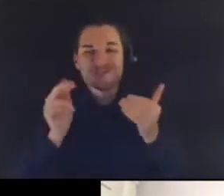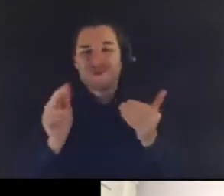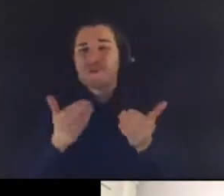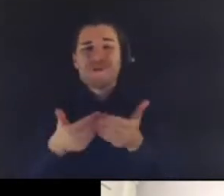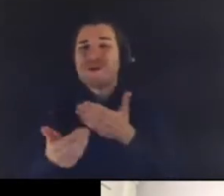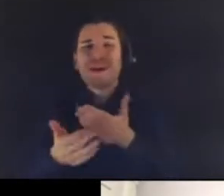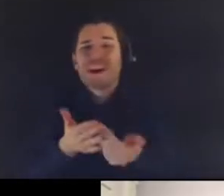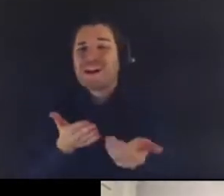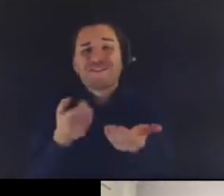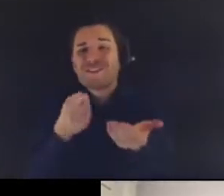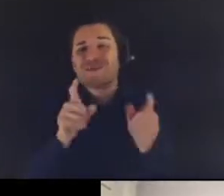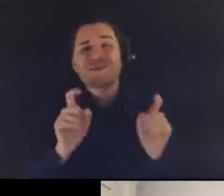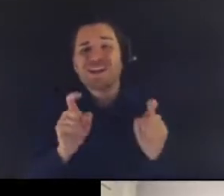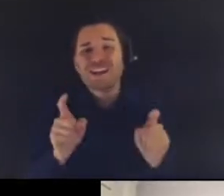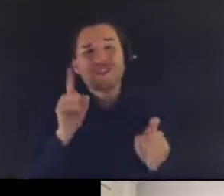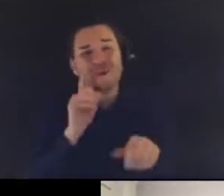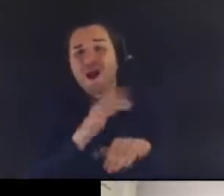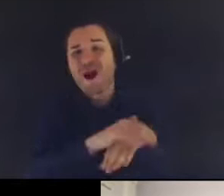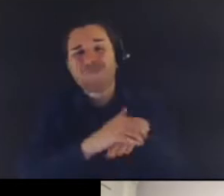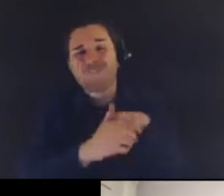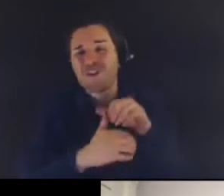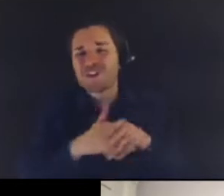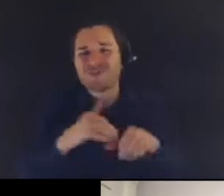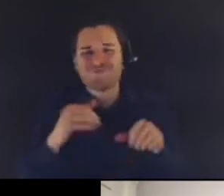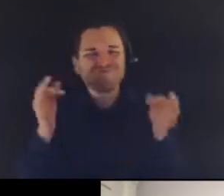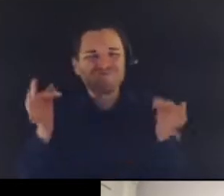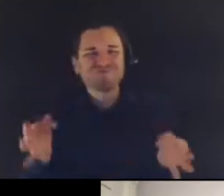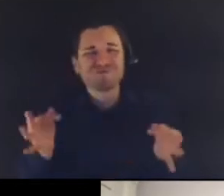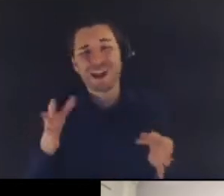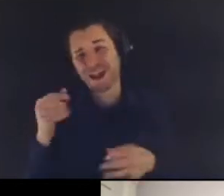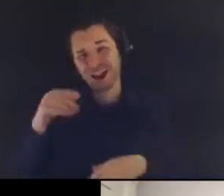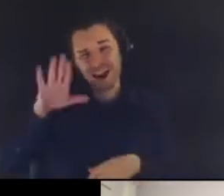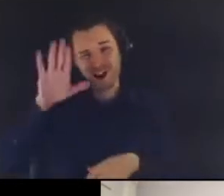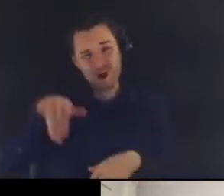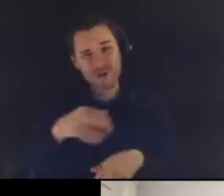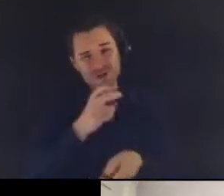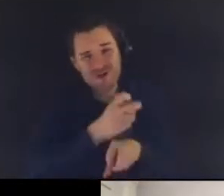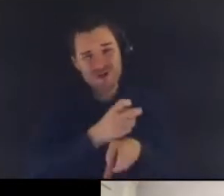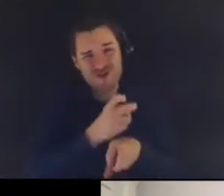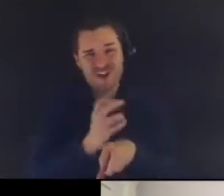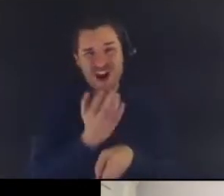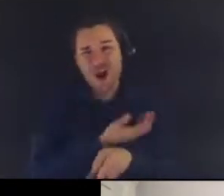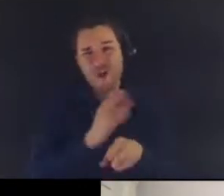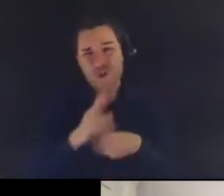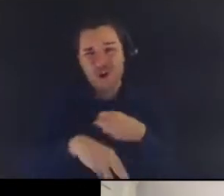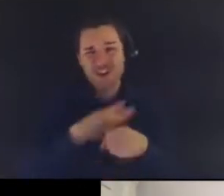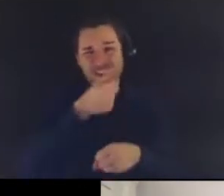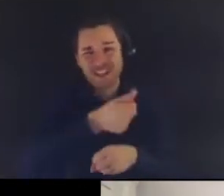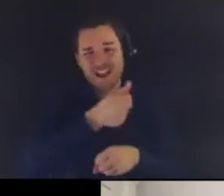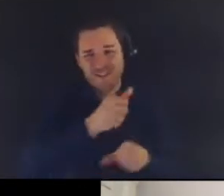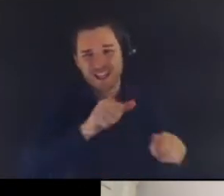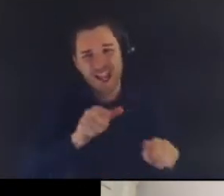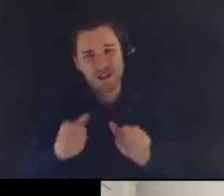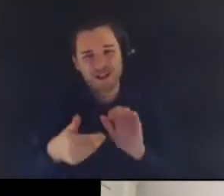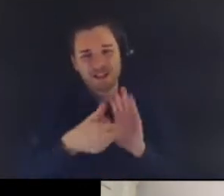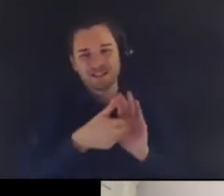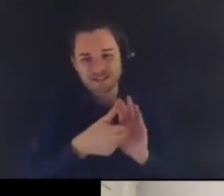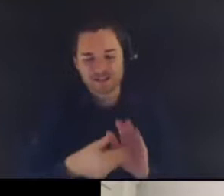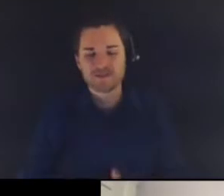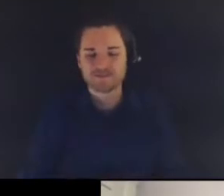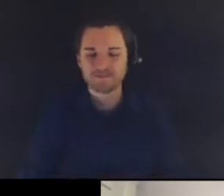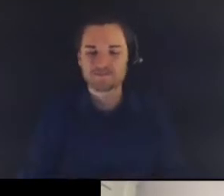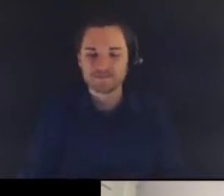you need to comfort you. And I understand that it s hard because we live in an ableist